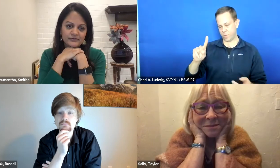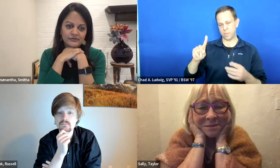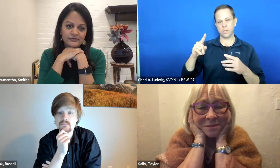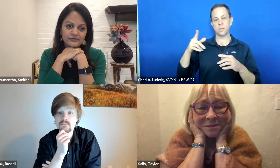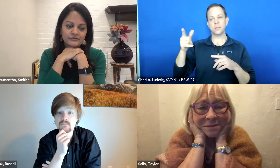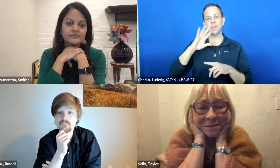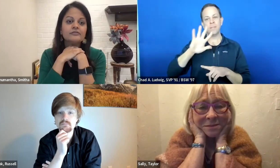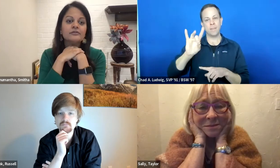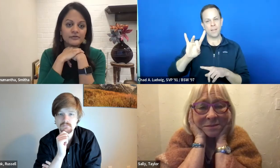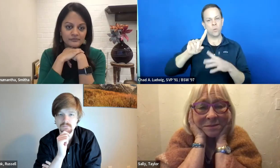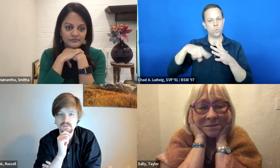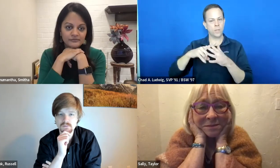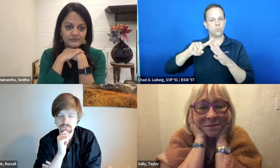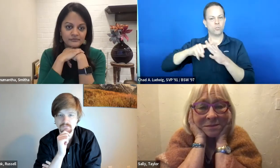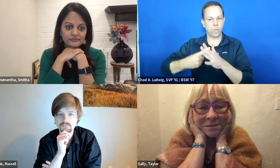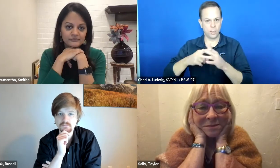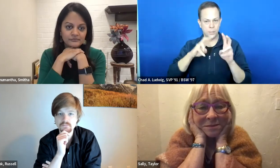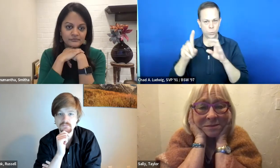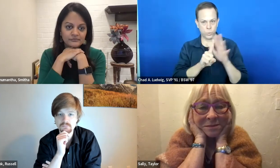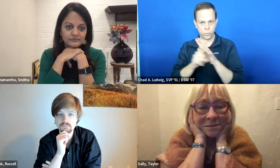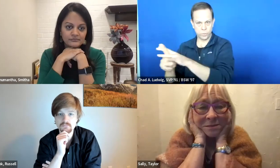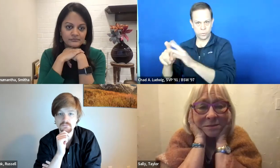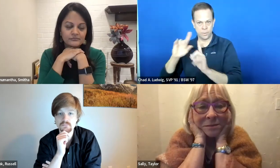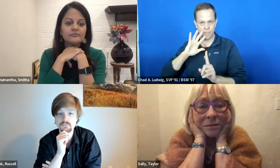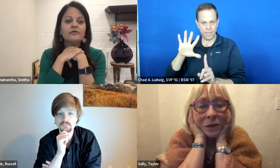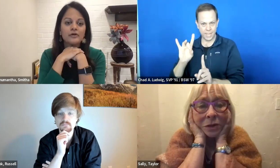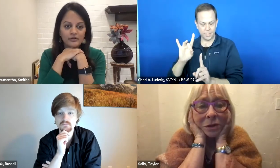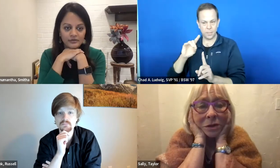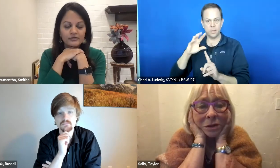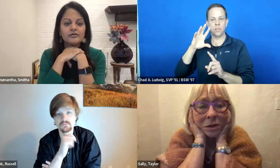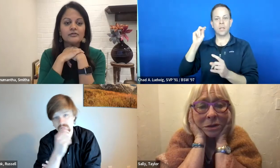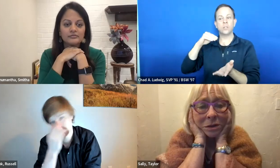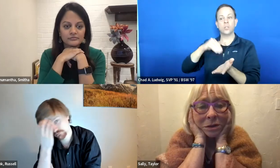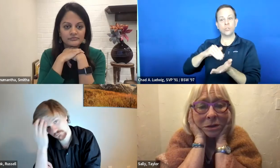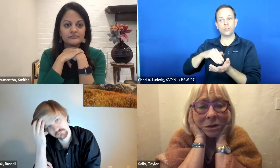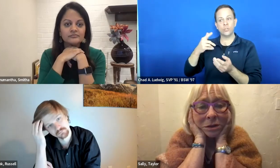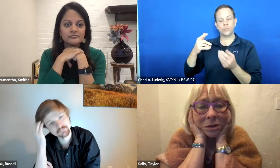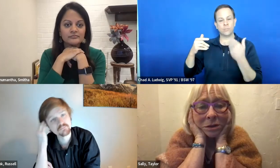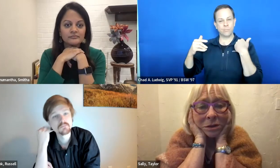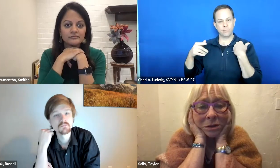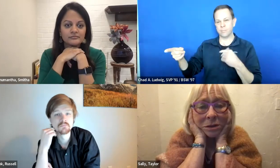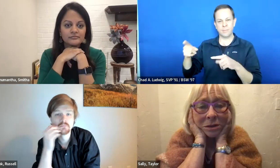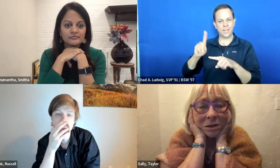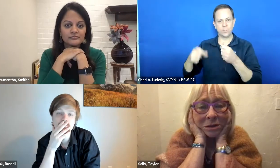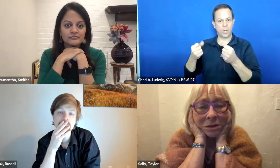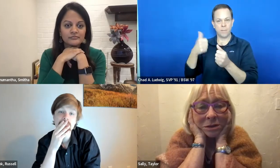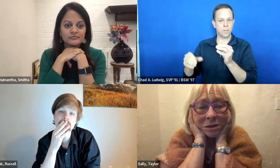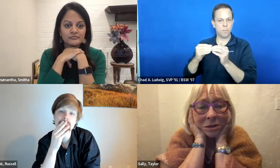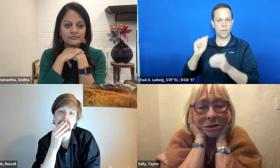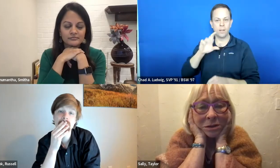My mother is 71 now. She was 58 when she started having, you know, noticeable symptoms.